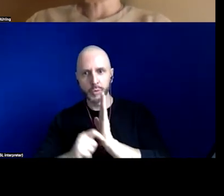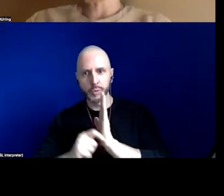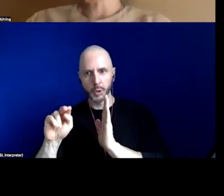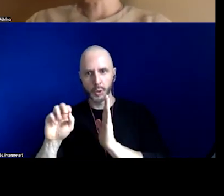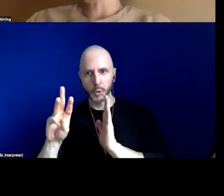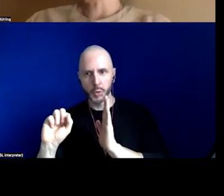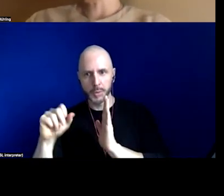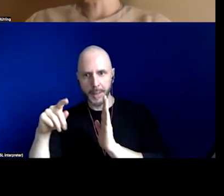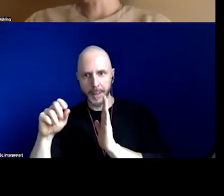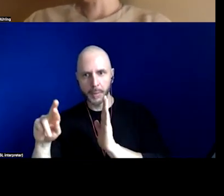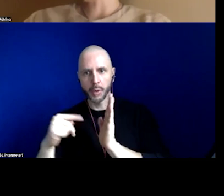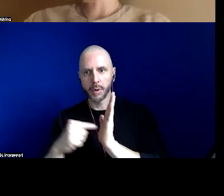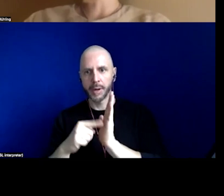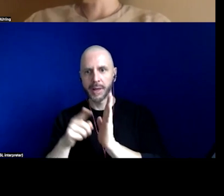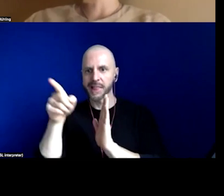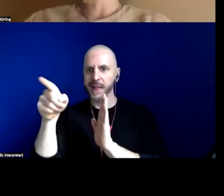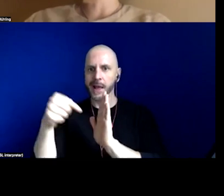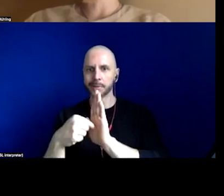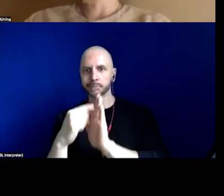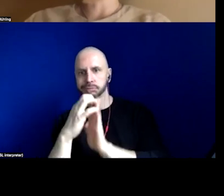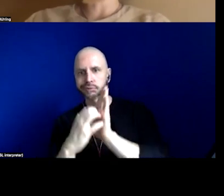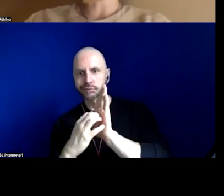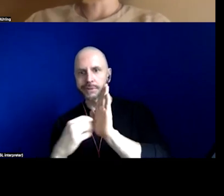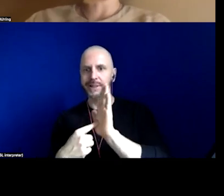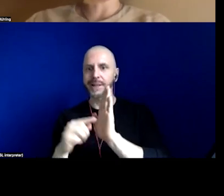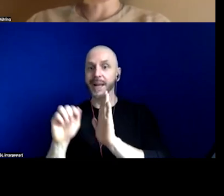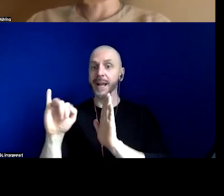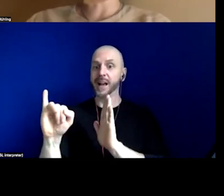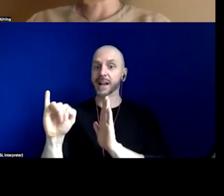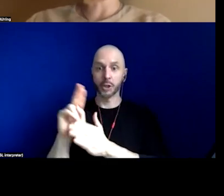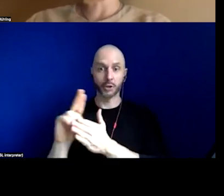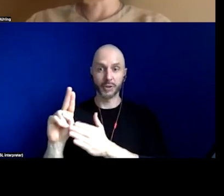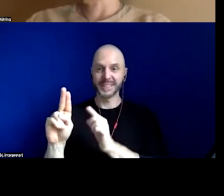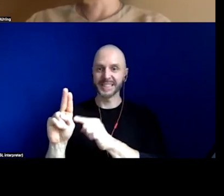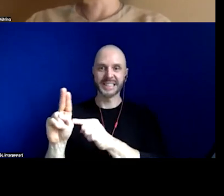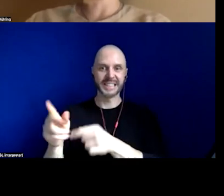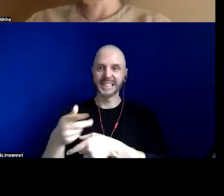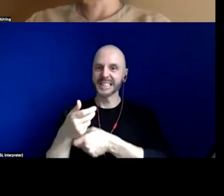it's still interesting to use them and to see what the detectors will point